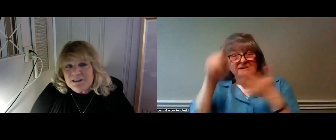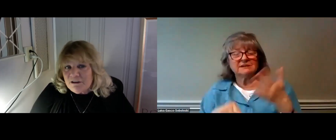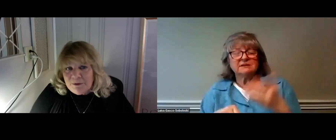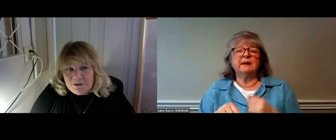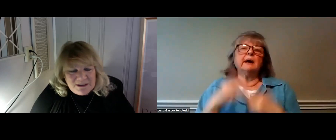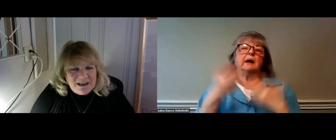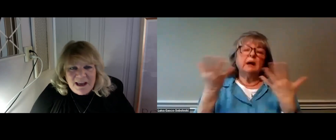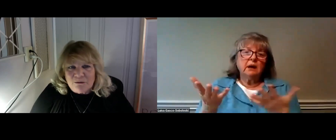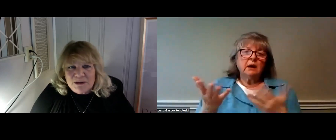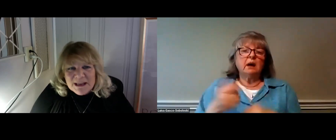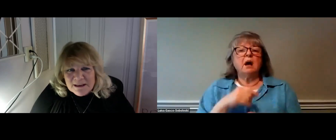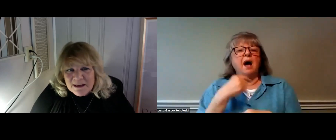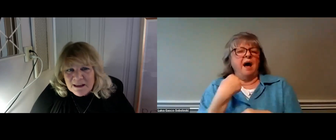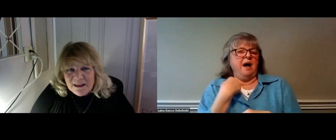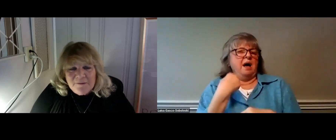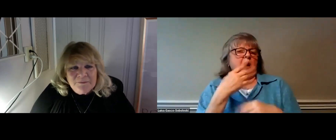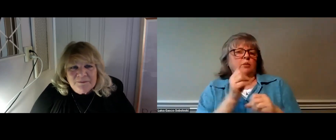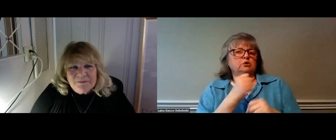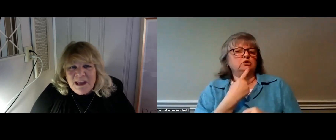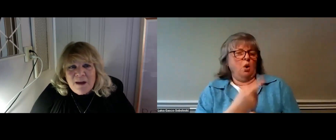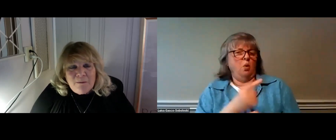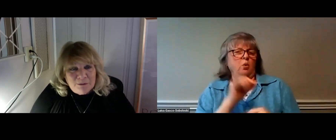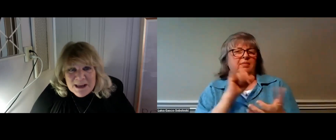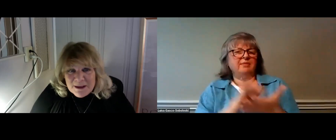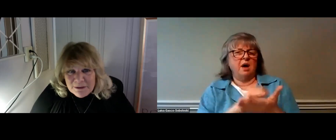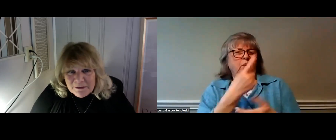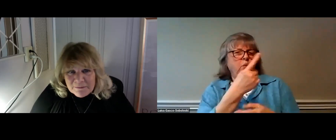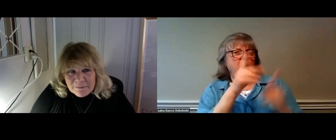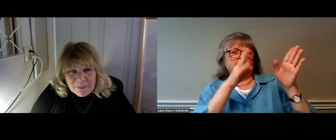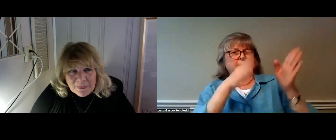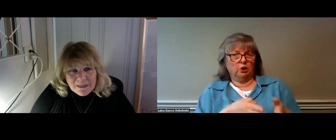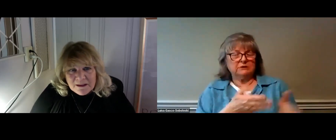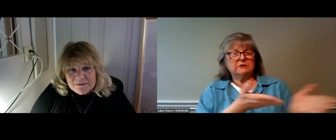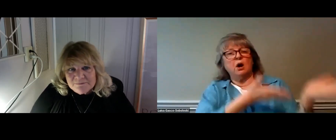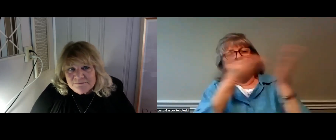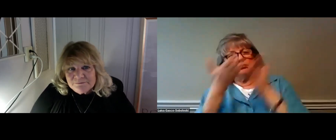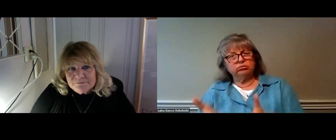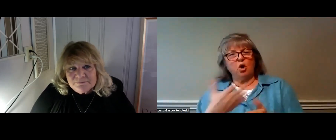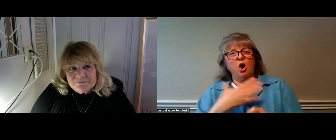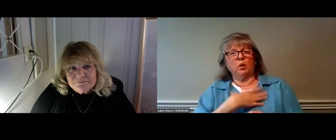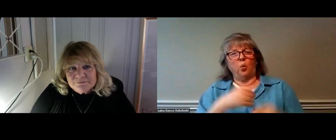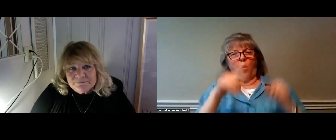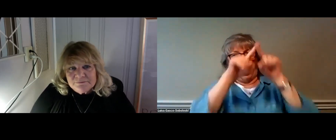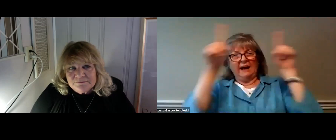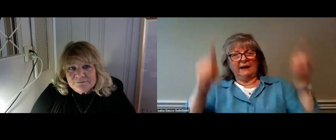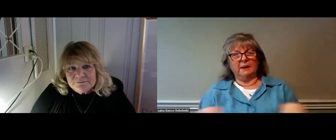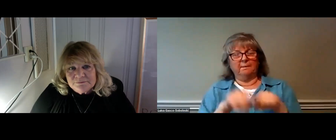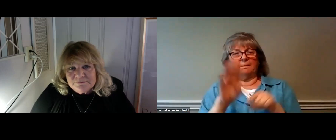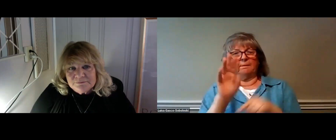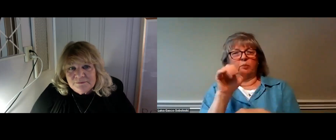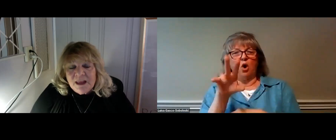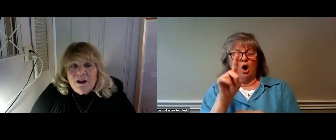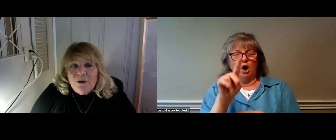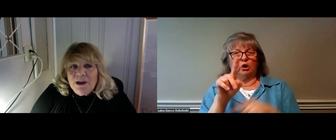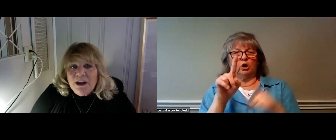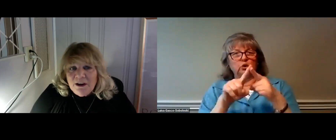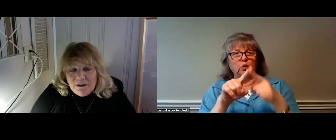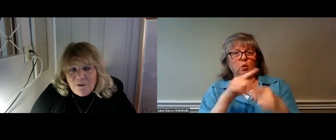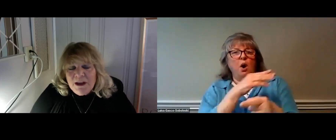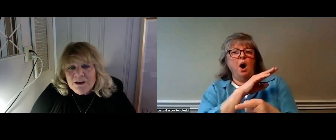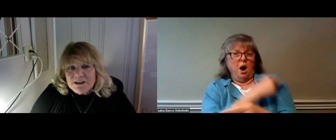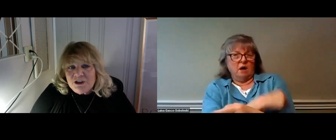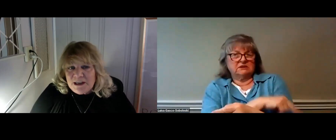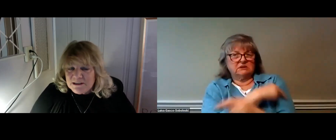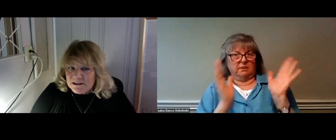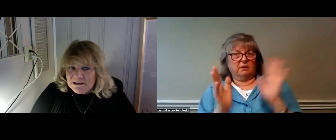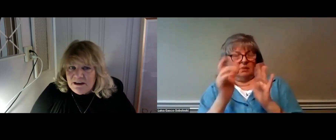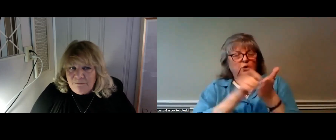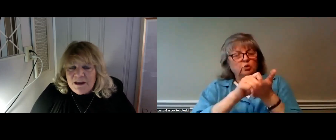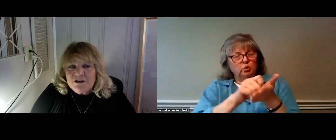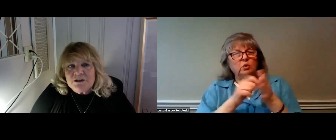deaf person can't read or can't breathe. We are suggesting to deaf patients